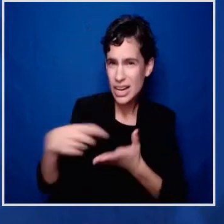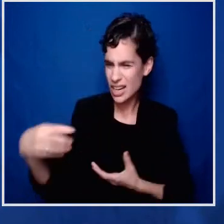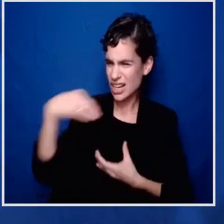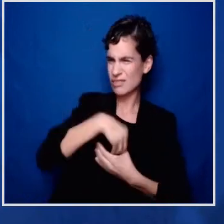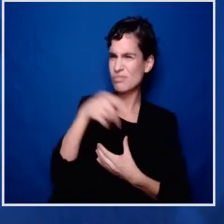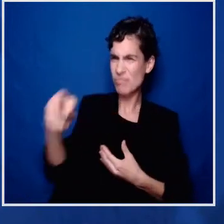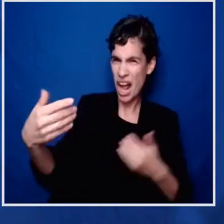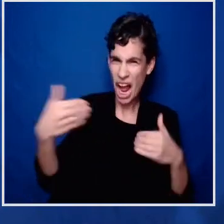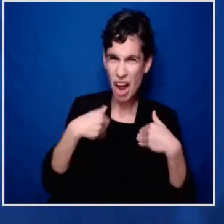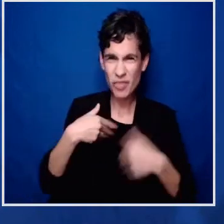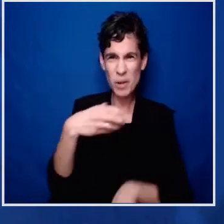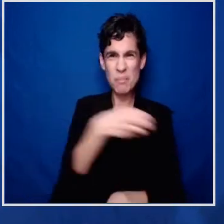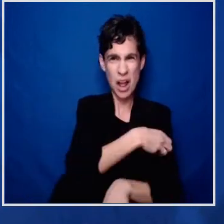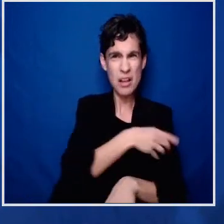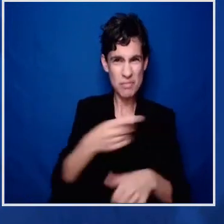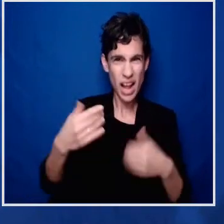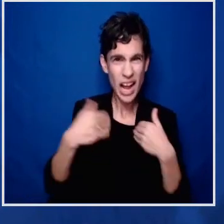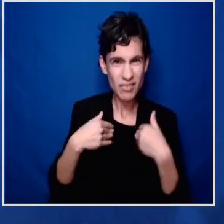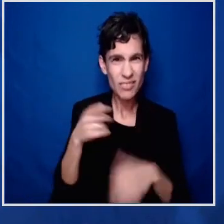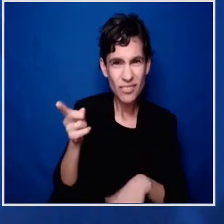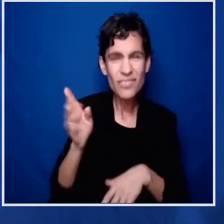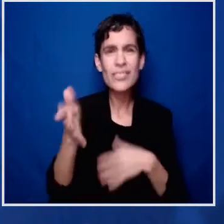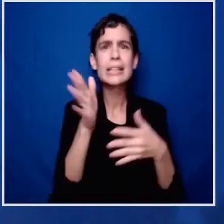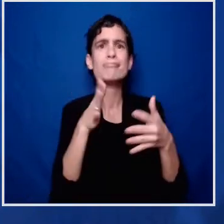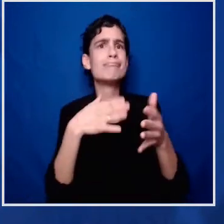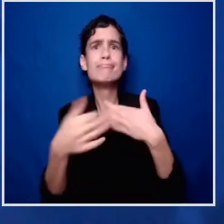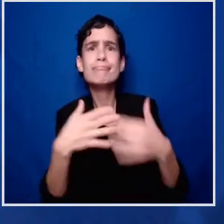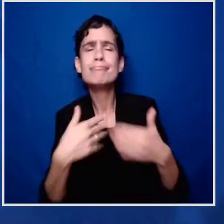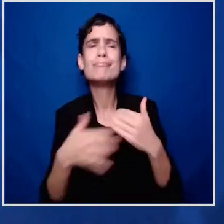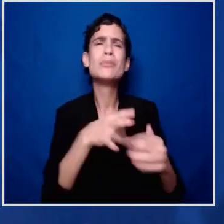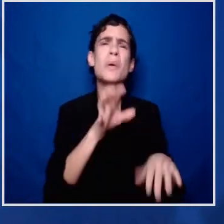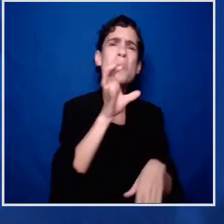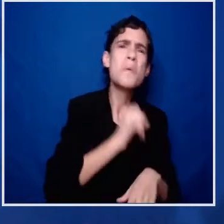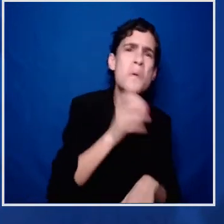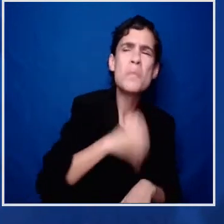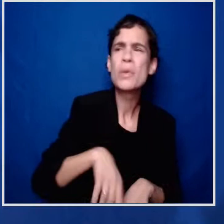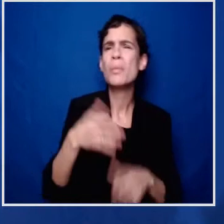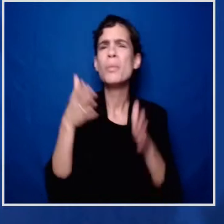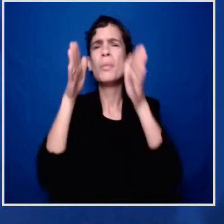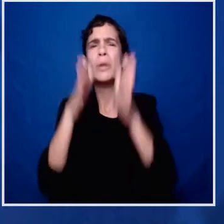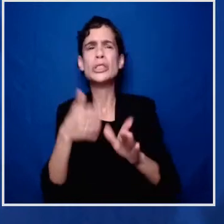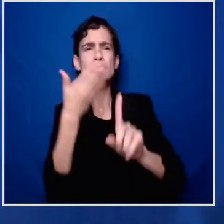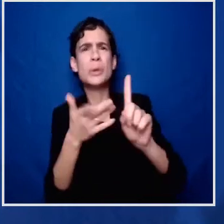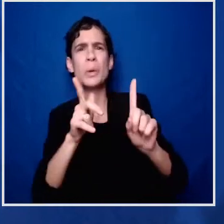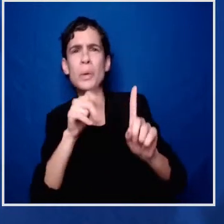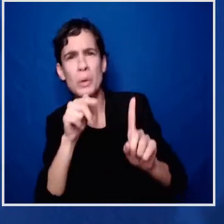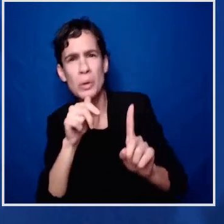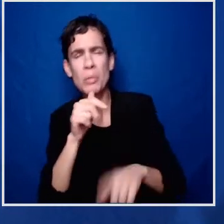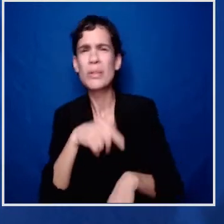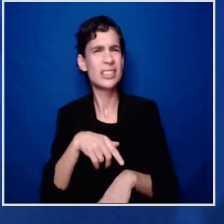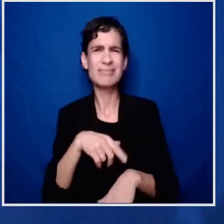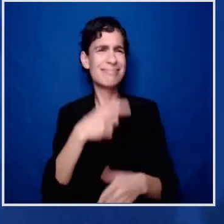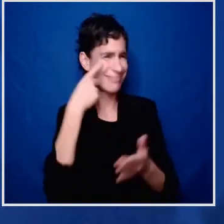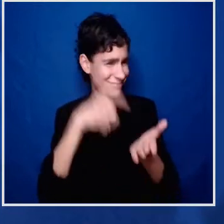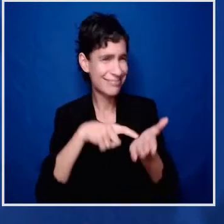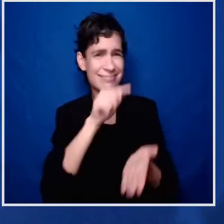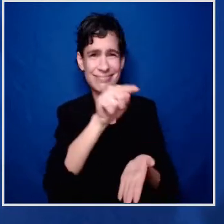FOR ME, TO UNDERSTAND THAT EACH ONE OF US HAS A POWER TO MAKE A CHANGE, EACH ONE OF US HAS THE